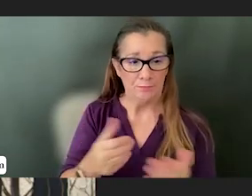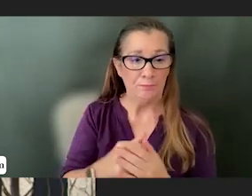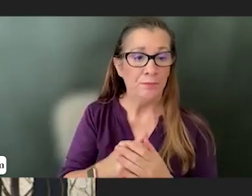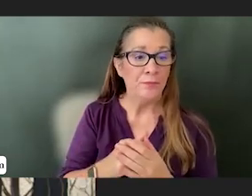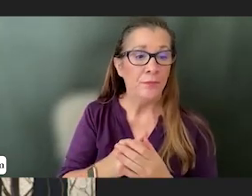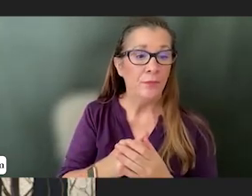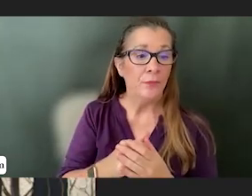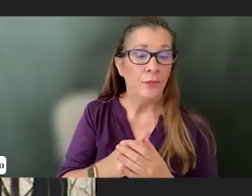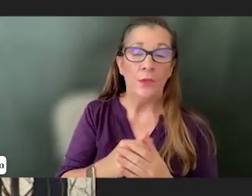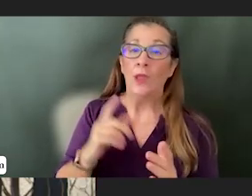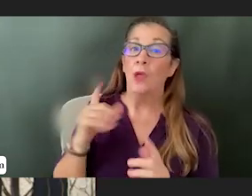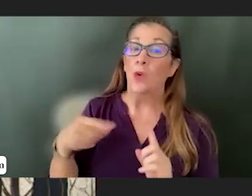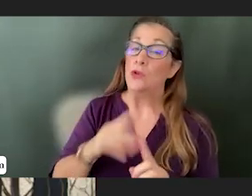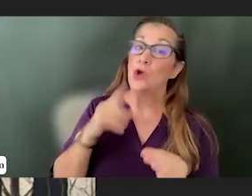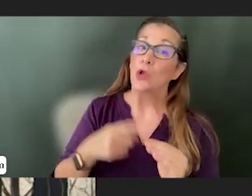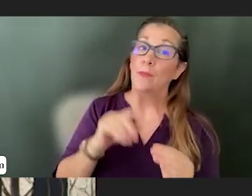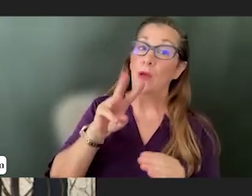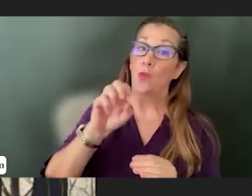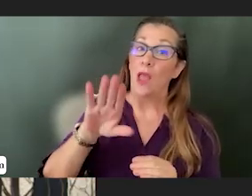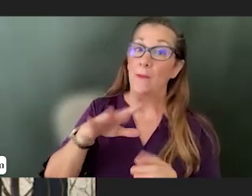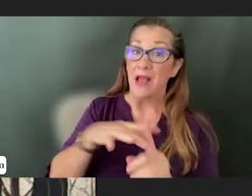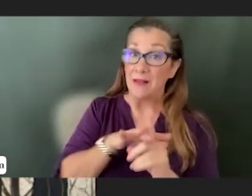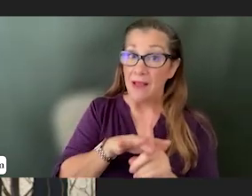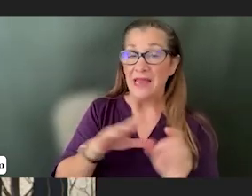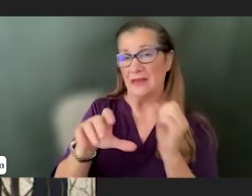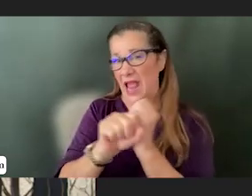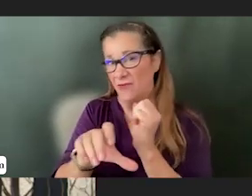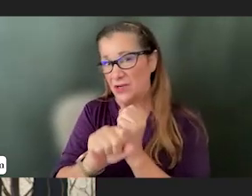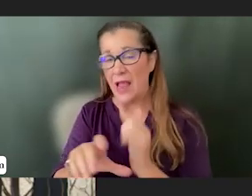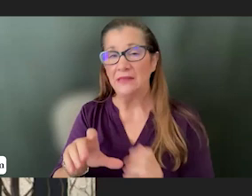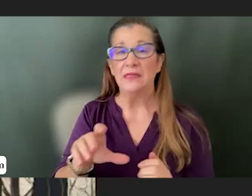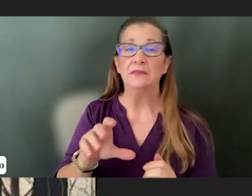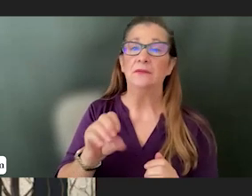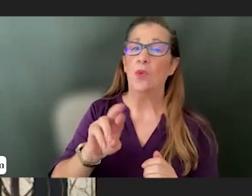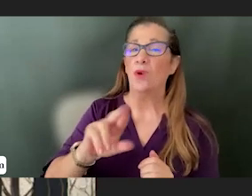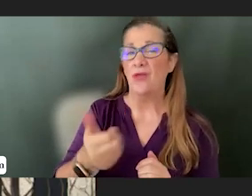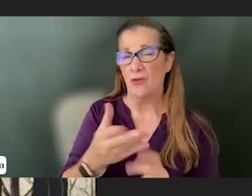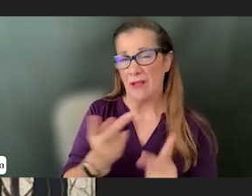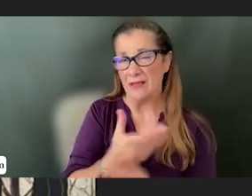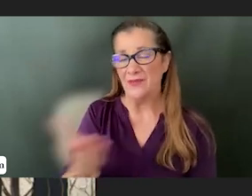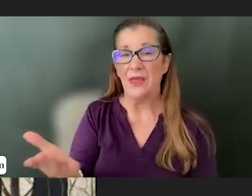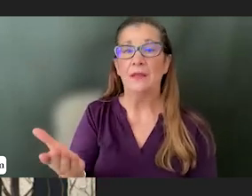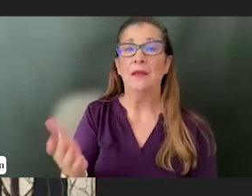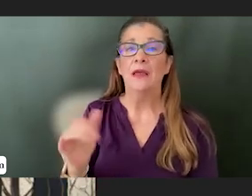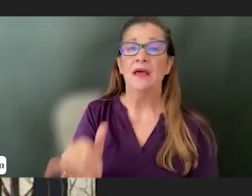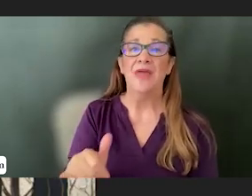And whenever we're talking about web content, advertising or elements of that, it's kind of already implied from what's there.